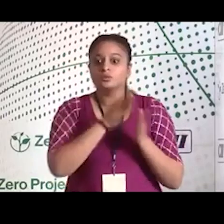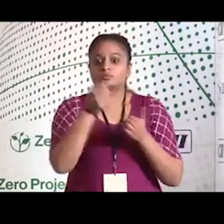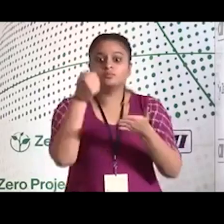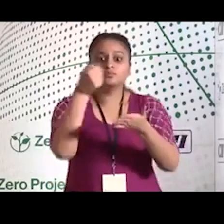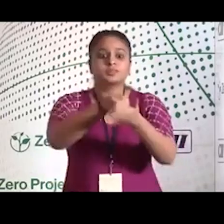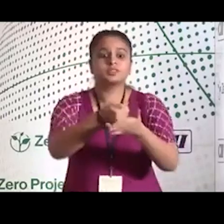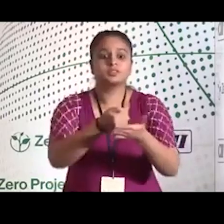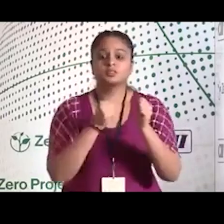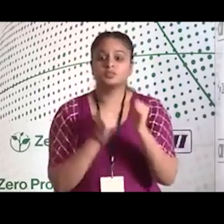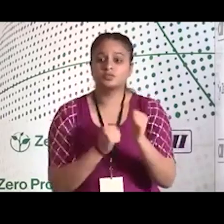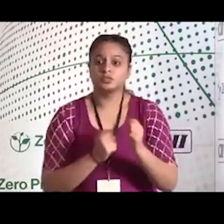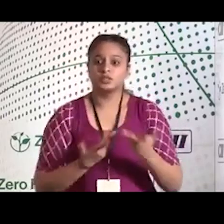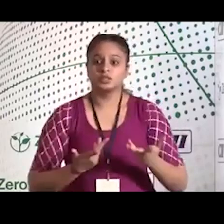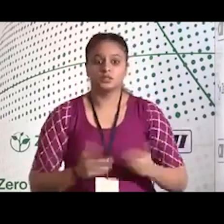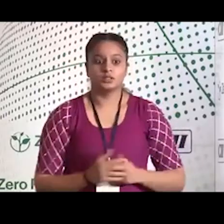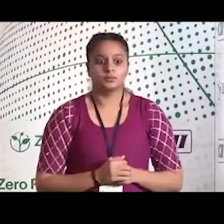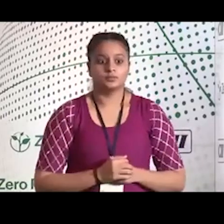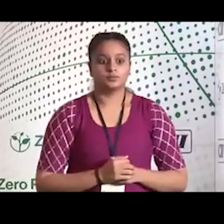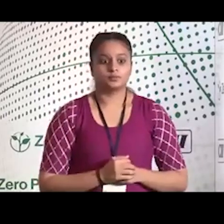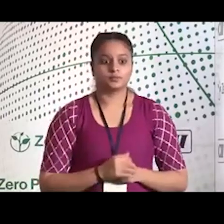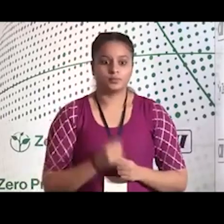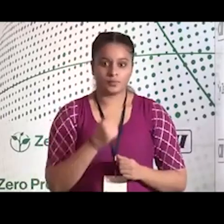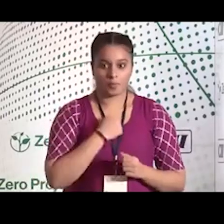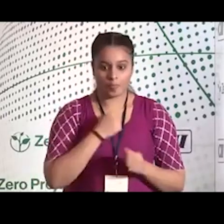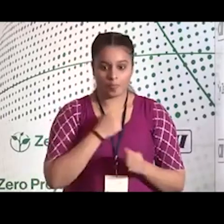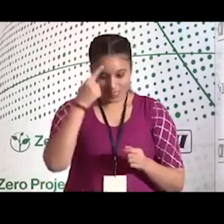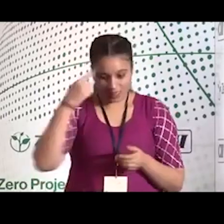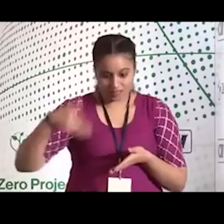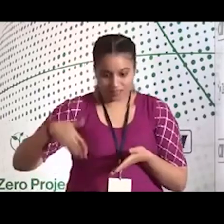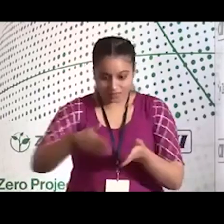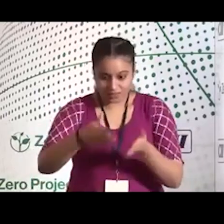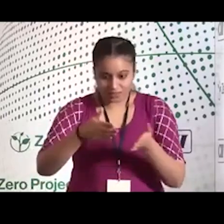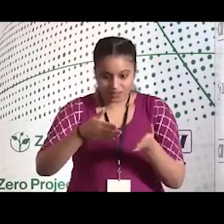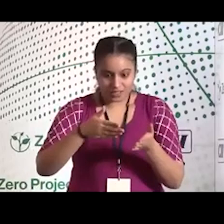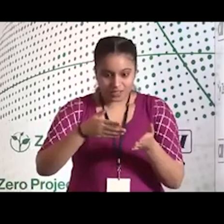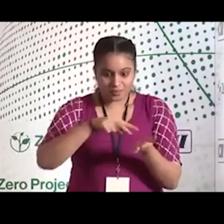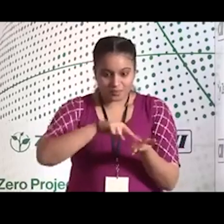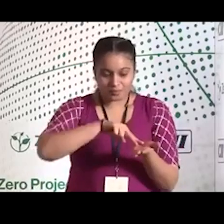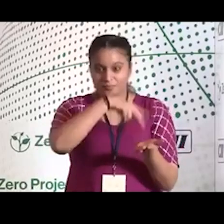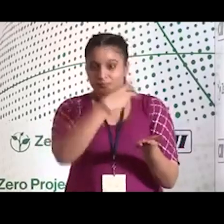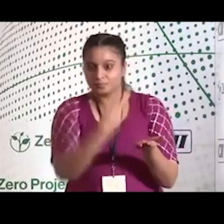or the Met I see me in Tokyo I've got a gig at the title game